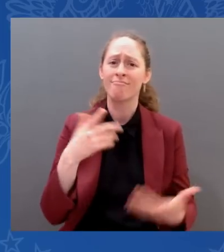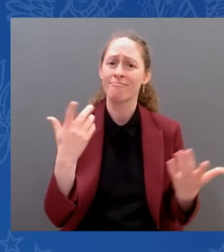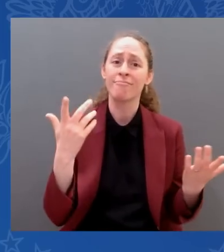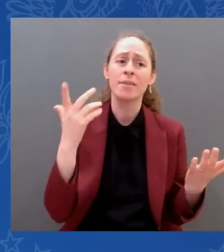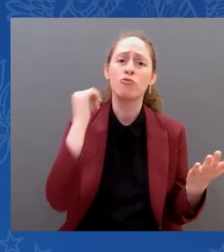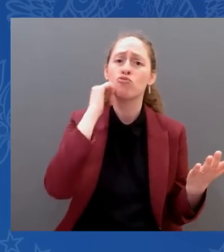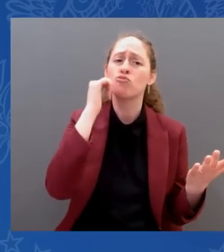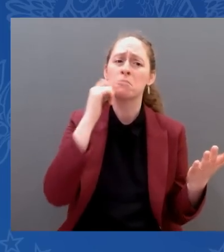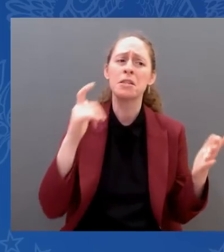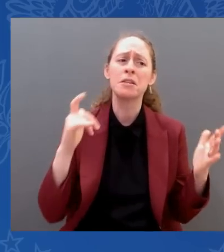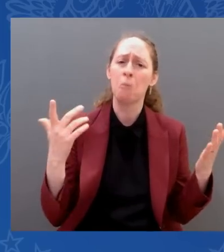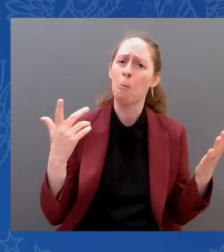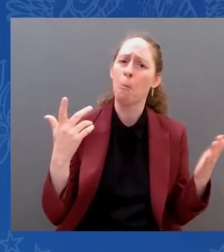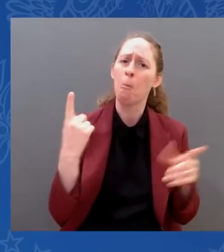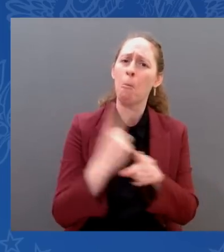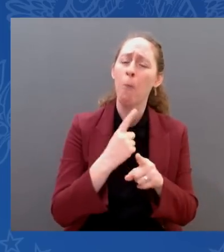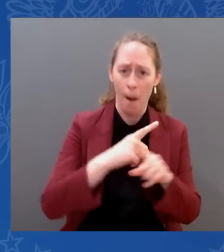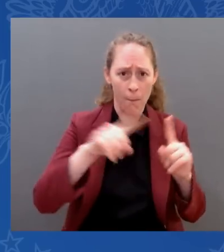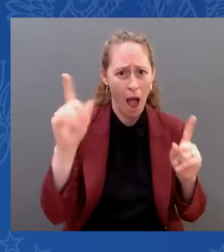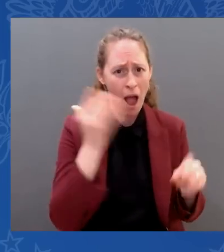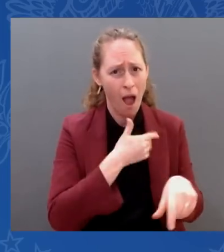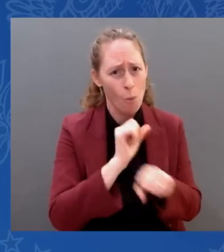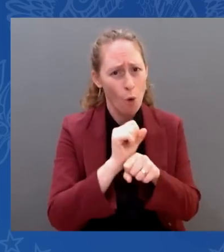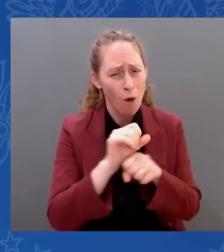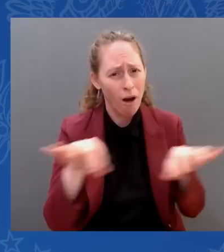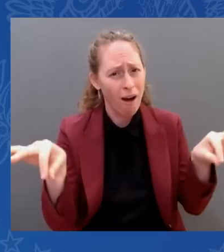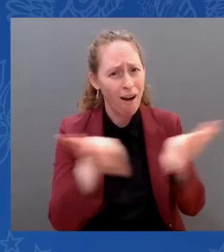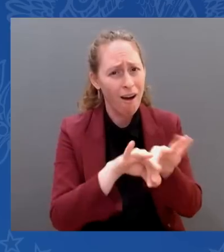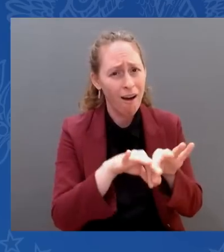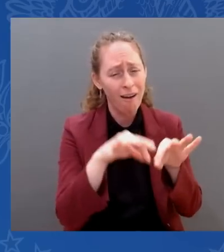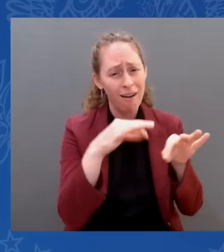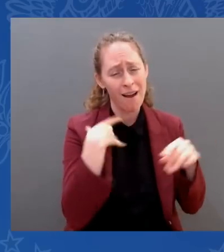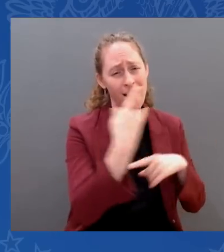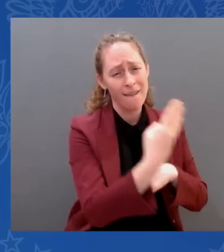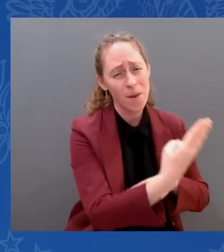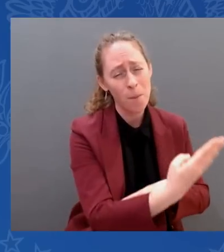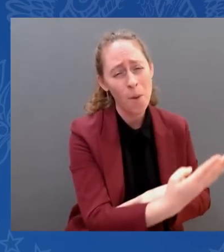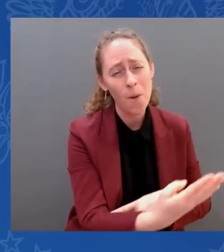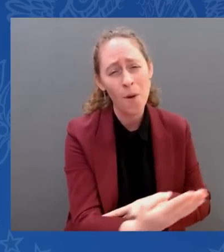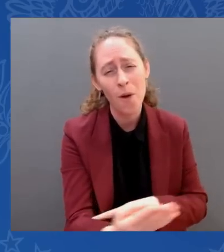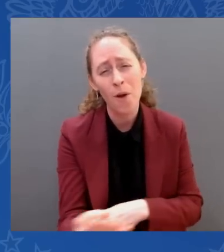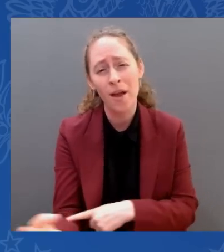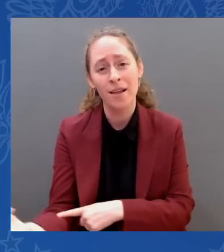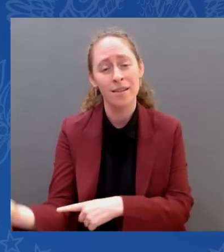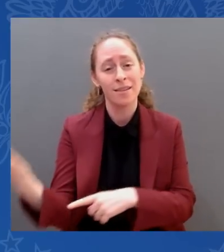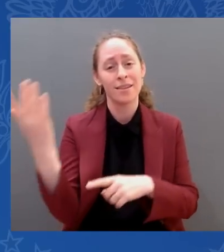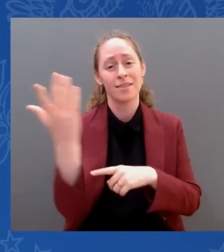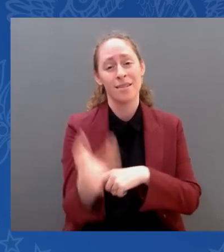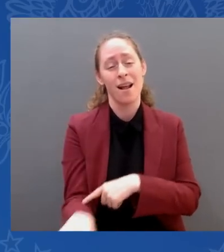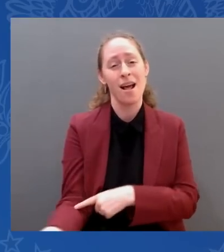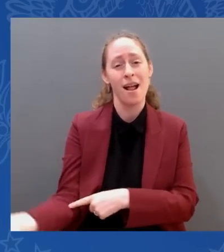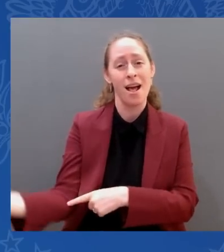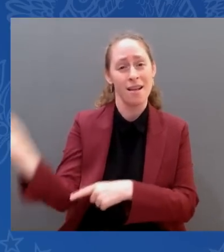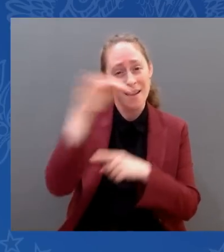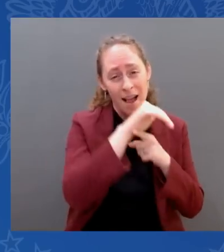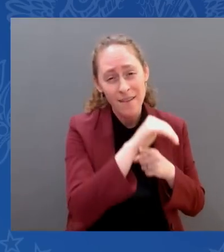In the past two years, ILWU members helped these world class ports